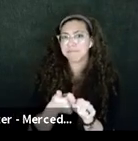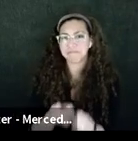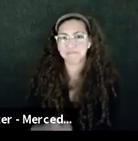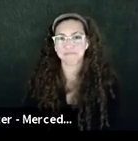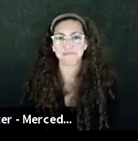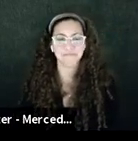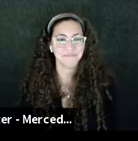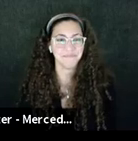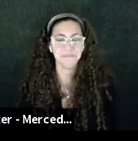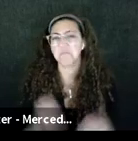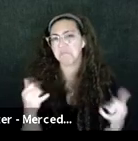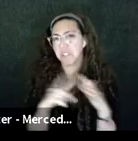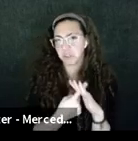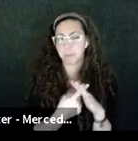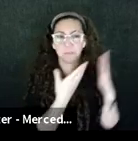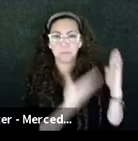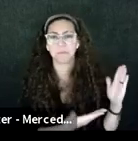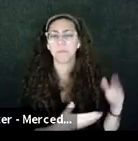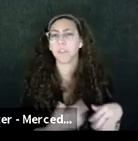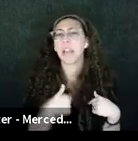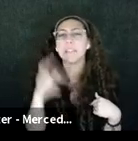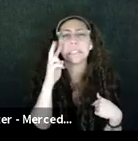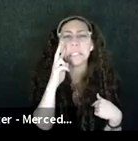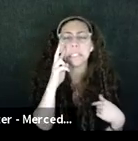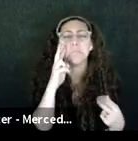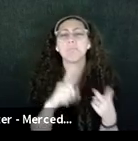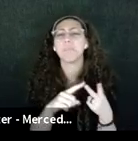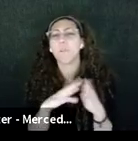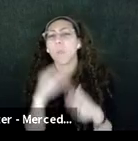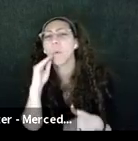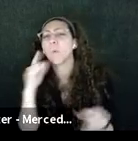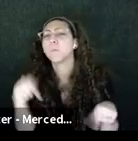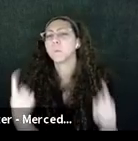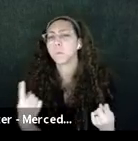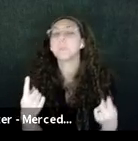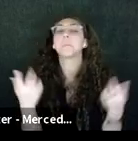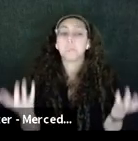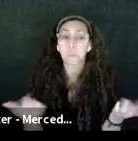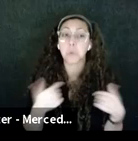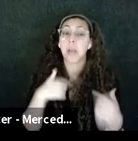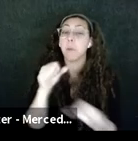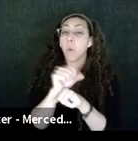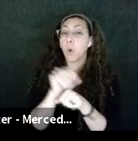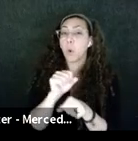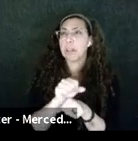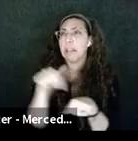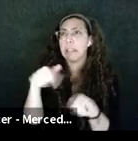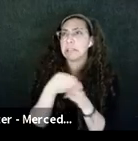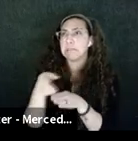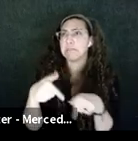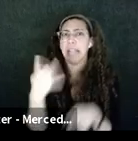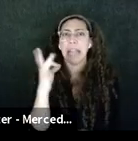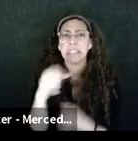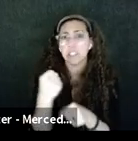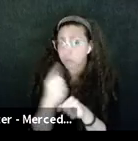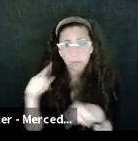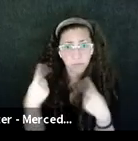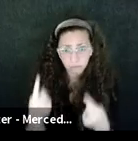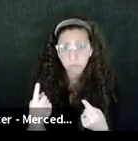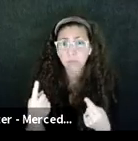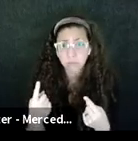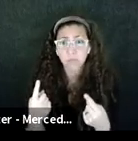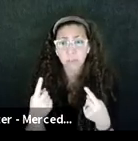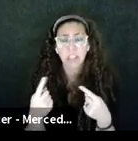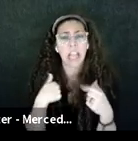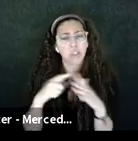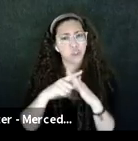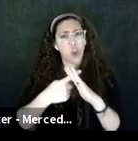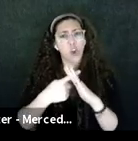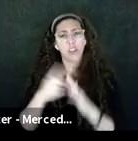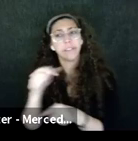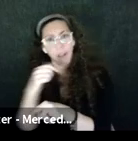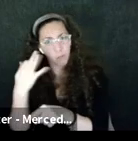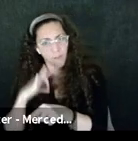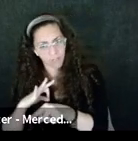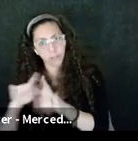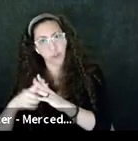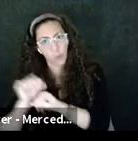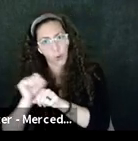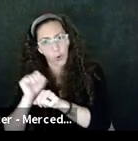Jason Williams: I'll start off with what I've seen. And what I've learned. So I've been working in this field for about 18 years and I started off at a nonprofit and I'm back at a nonprofit.